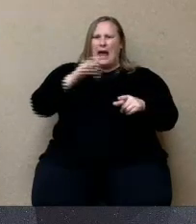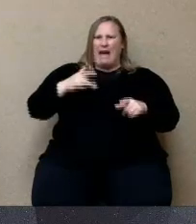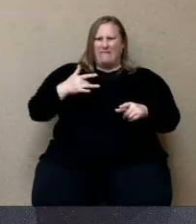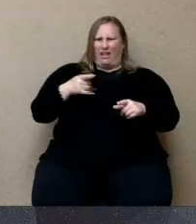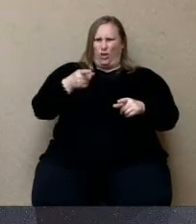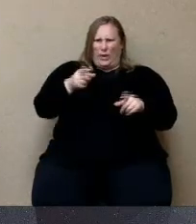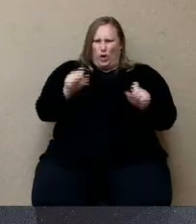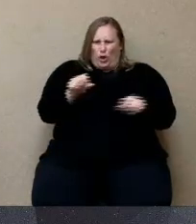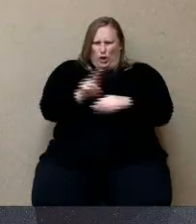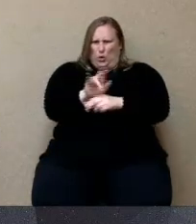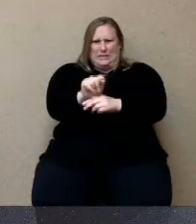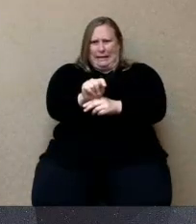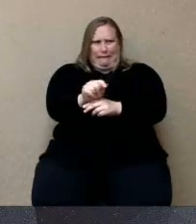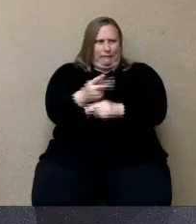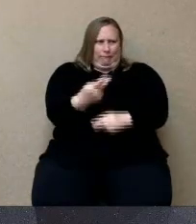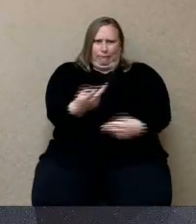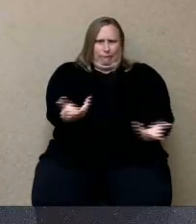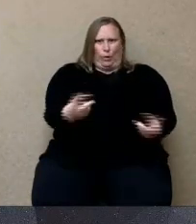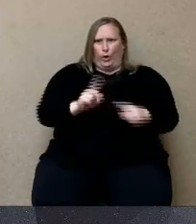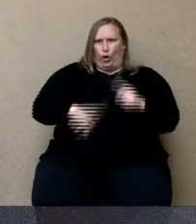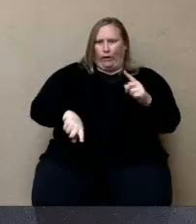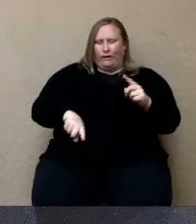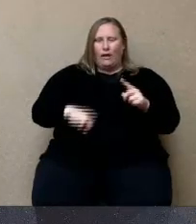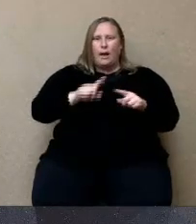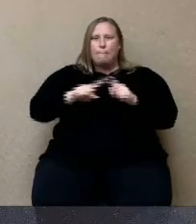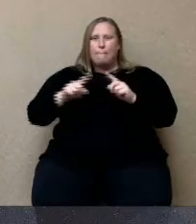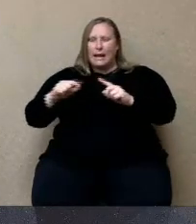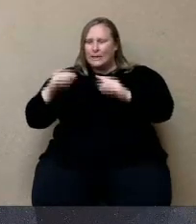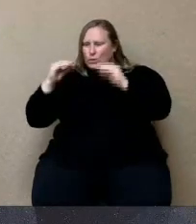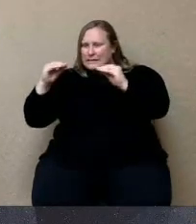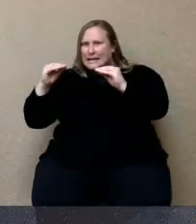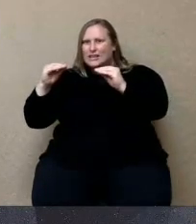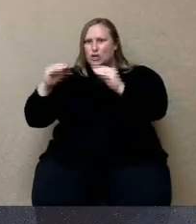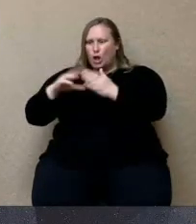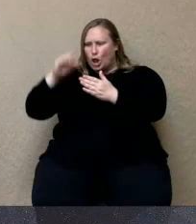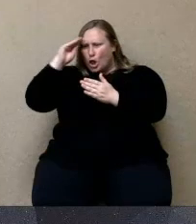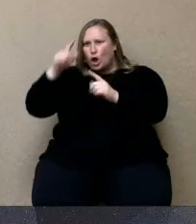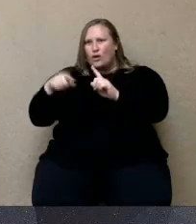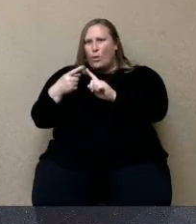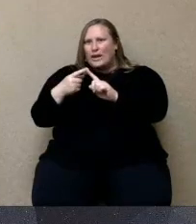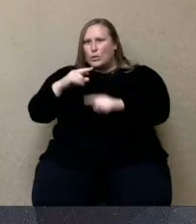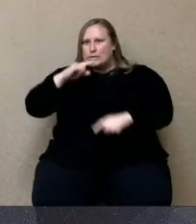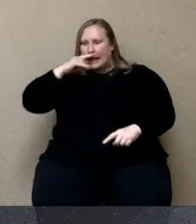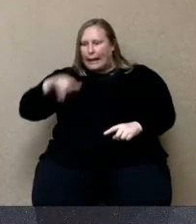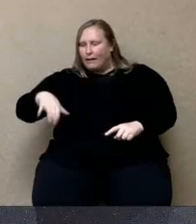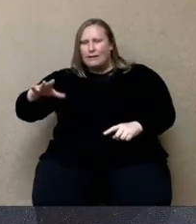but given the teaching and the learning he had from when he was a little kid, he's a master at using this really